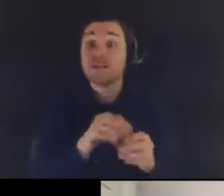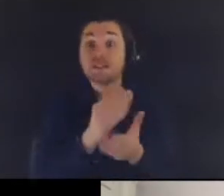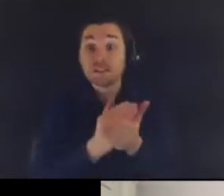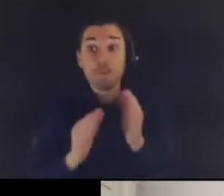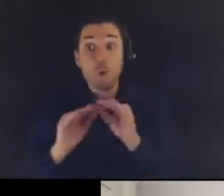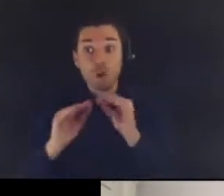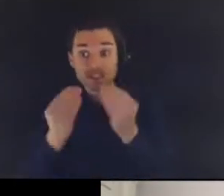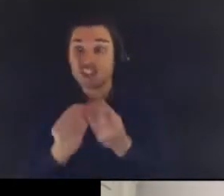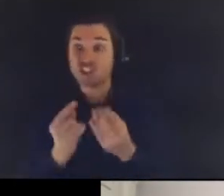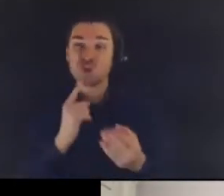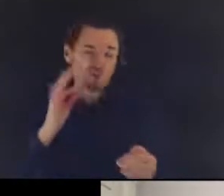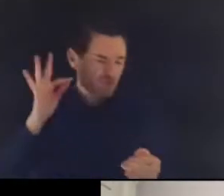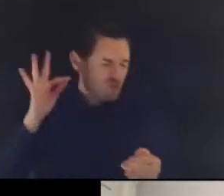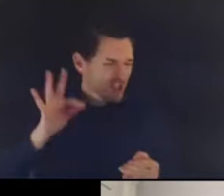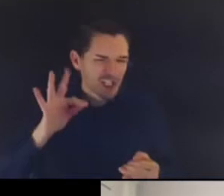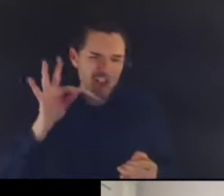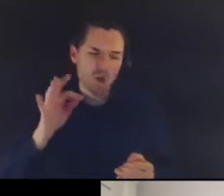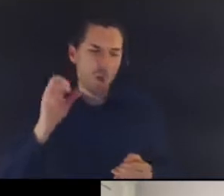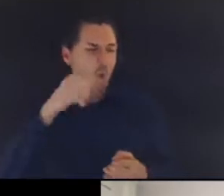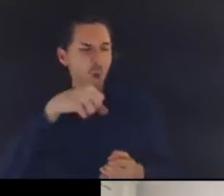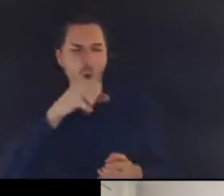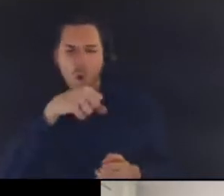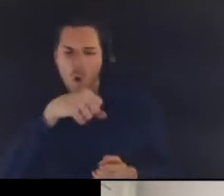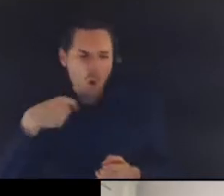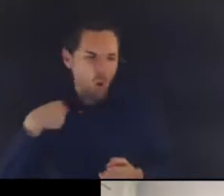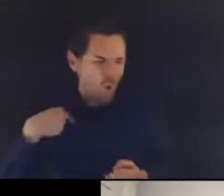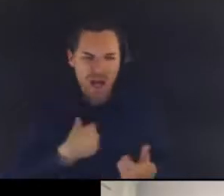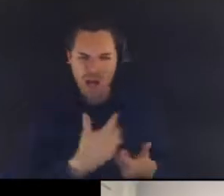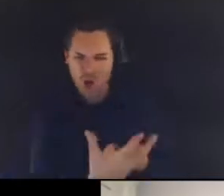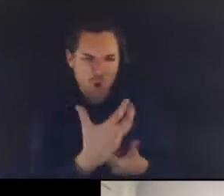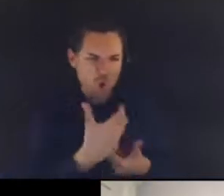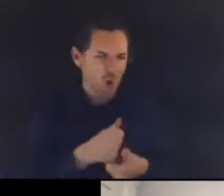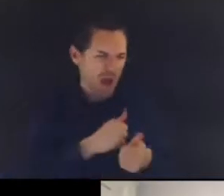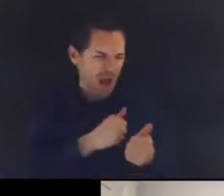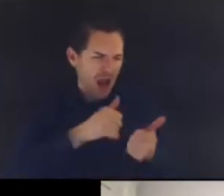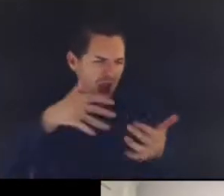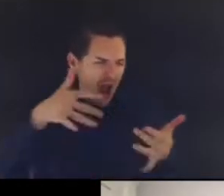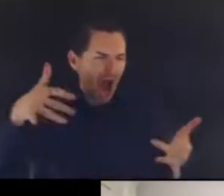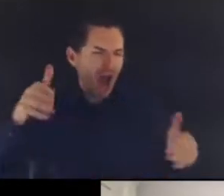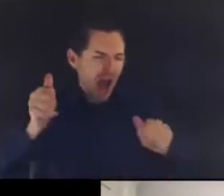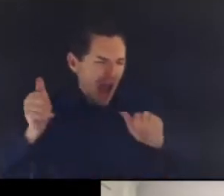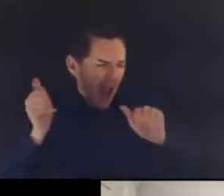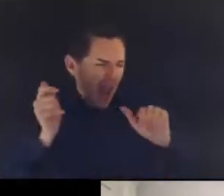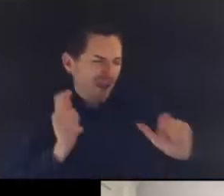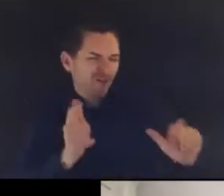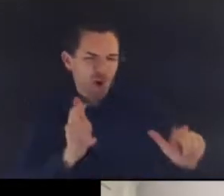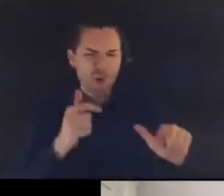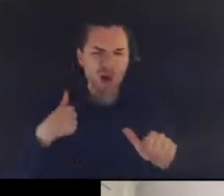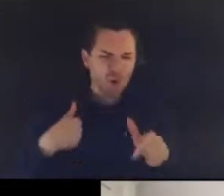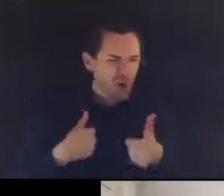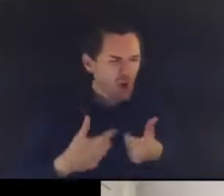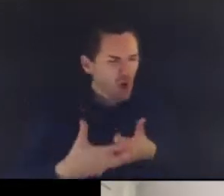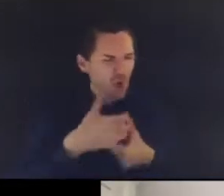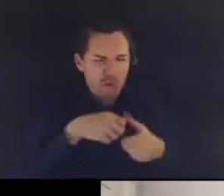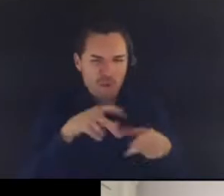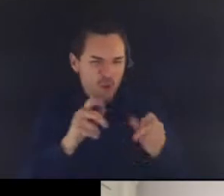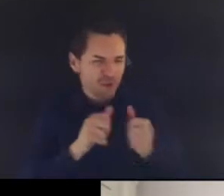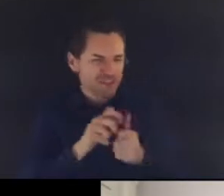for everybody including those with disabilities, but in reality, regardless of what their policy